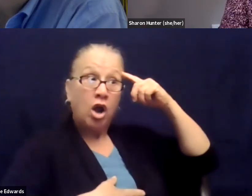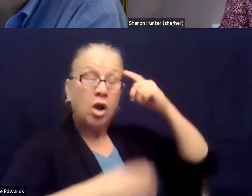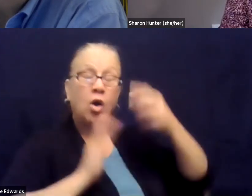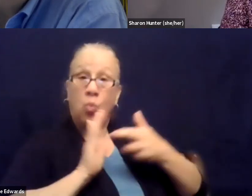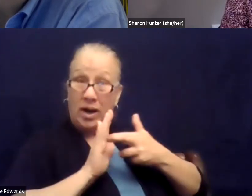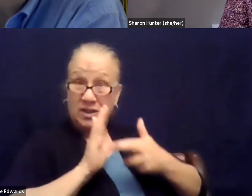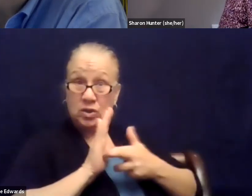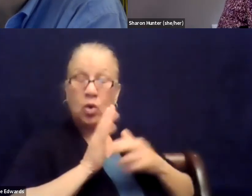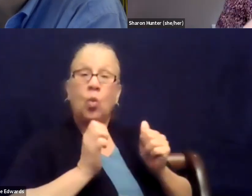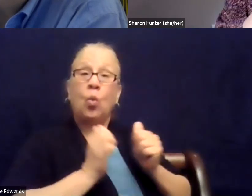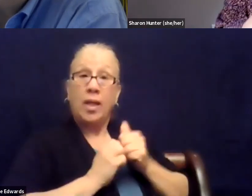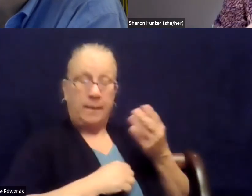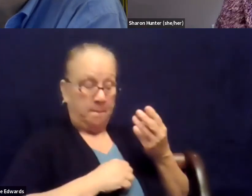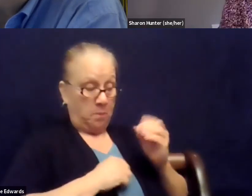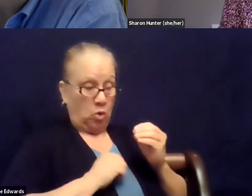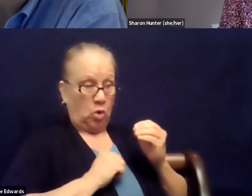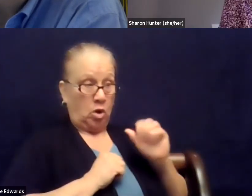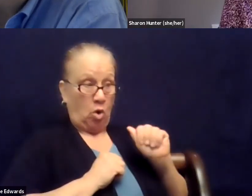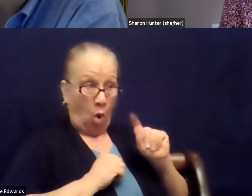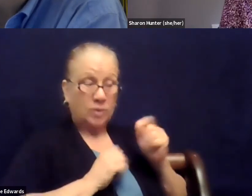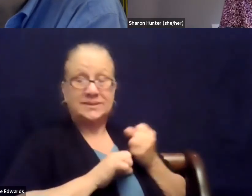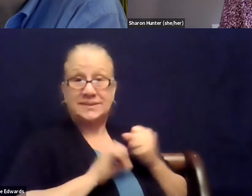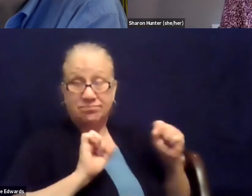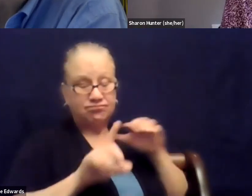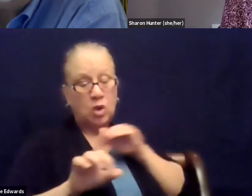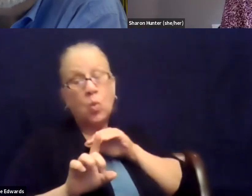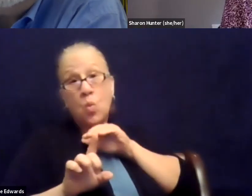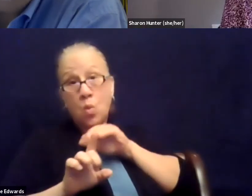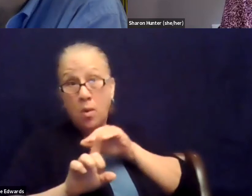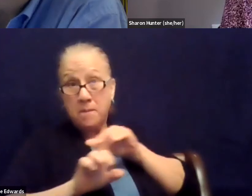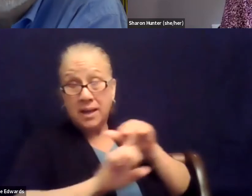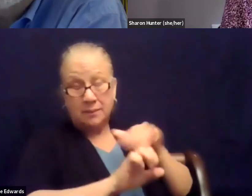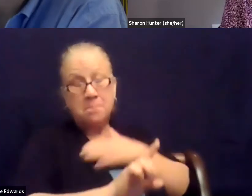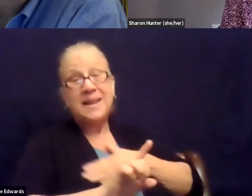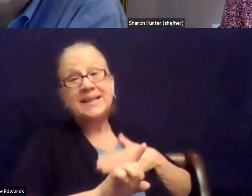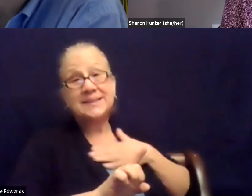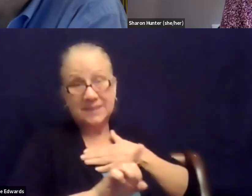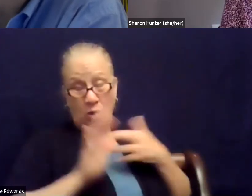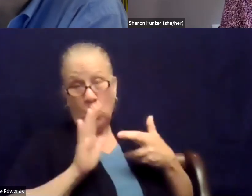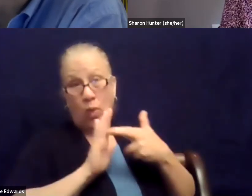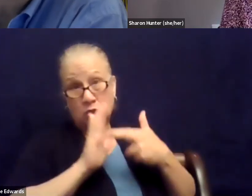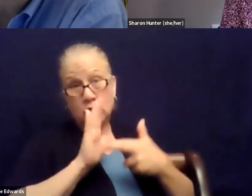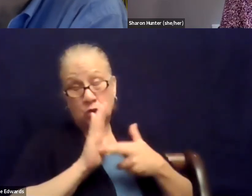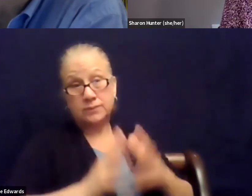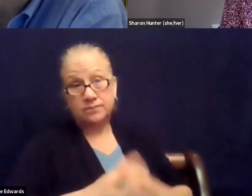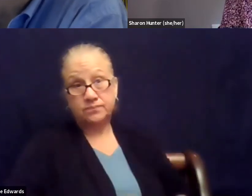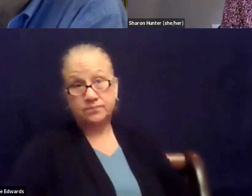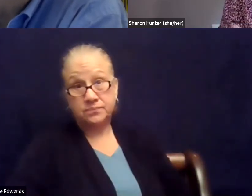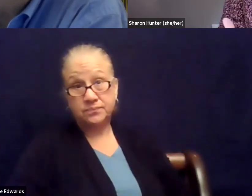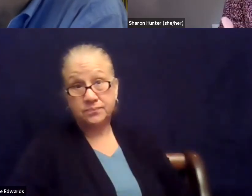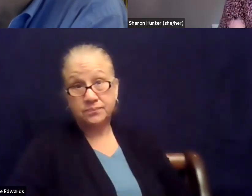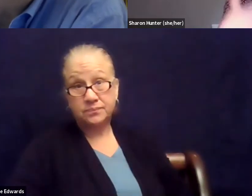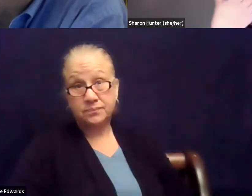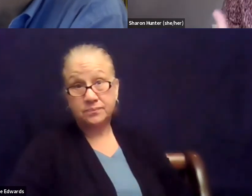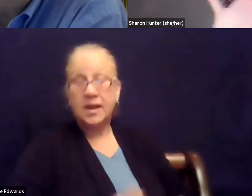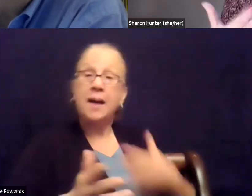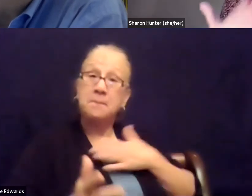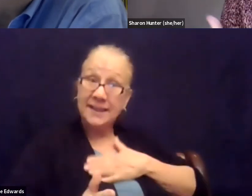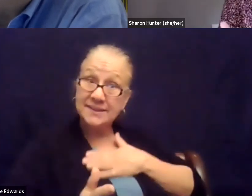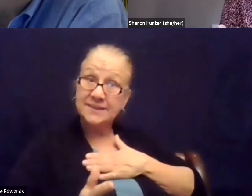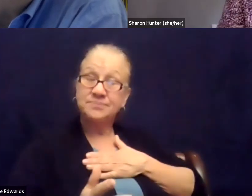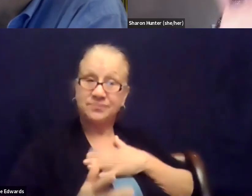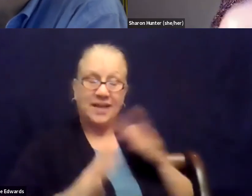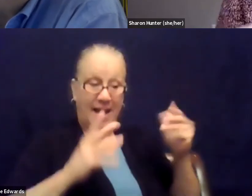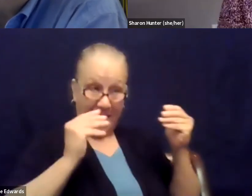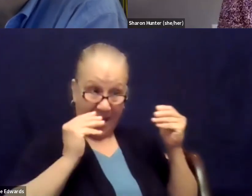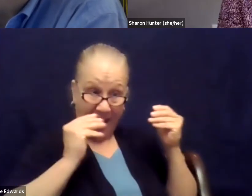ArtSafe. They should be registered, it's important to remind them, and to get ahead of the game,